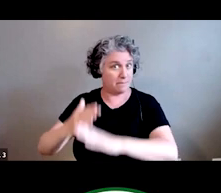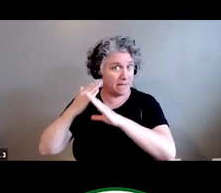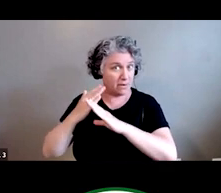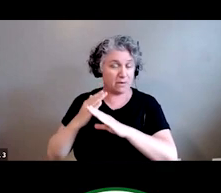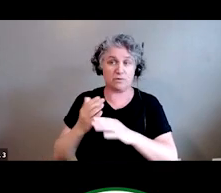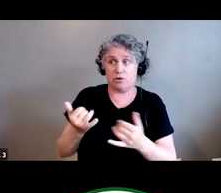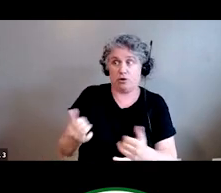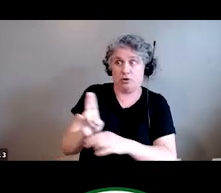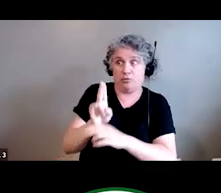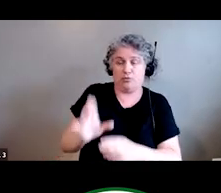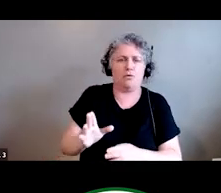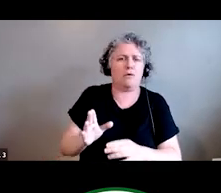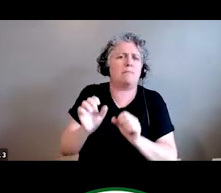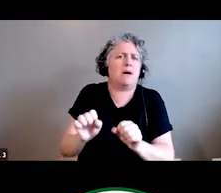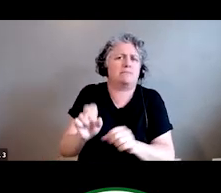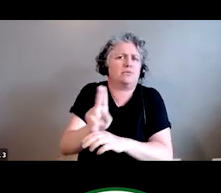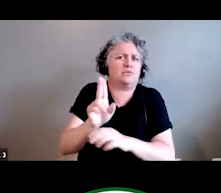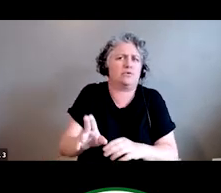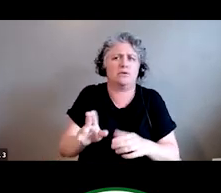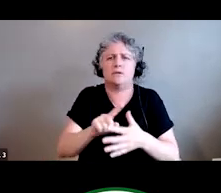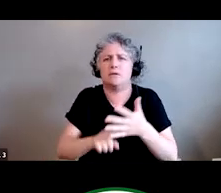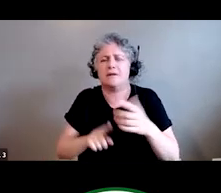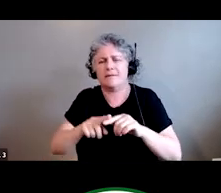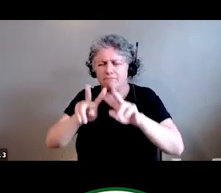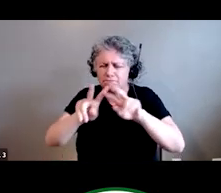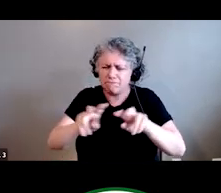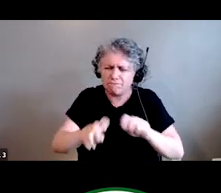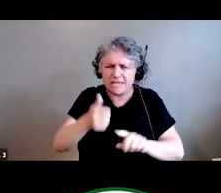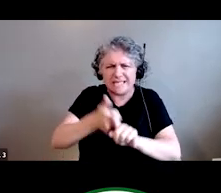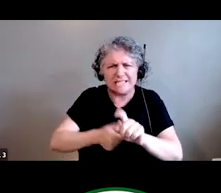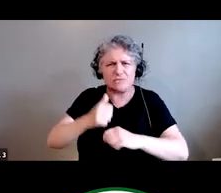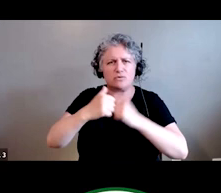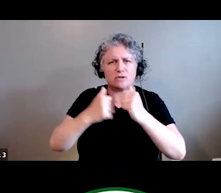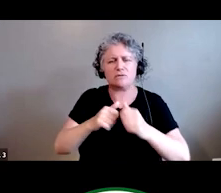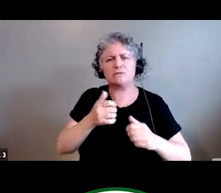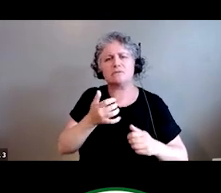spaces in BC were doing at providing a barrier-free experience.